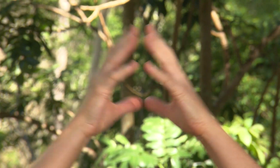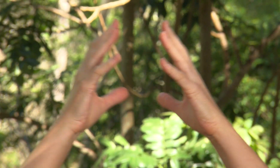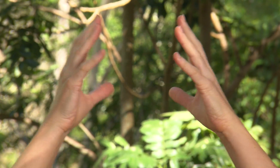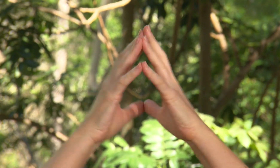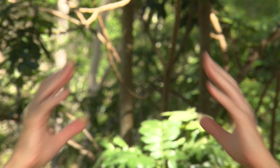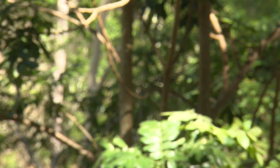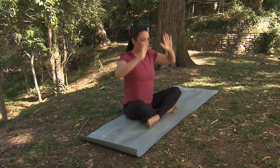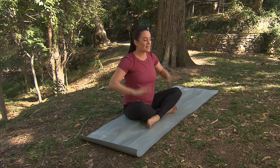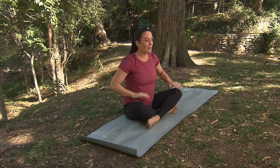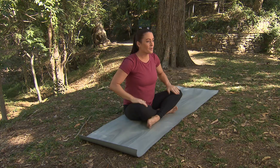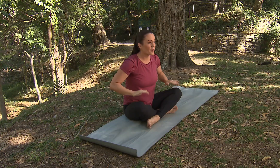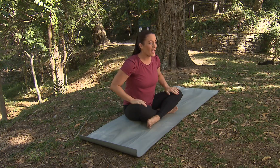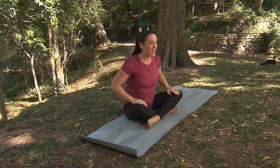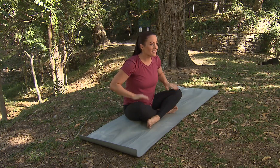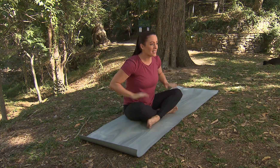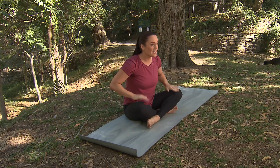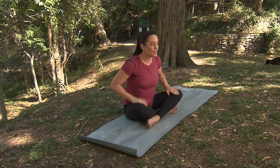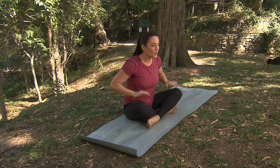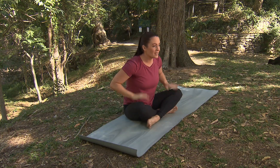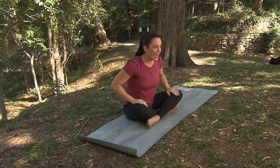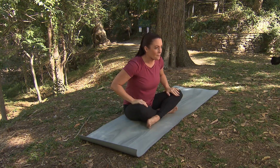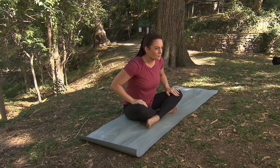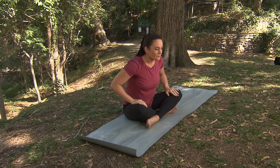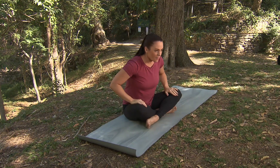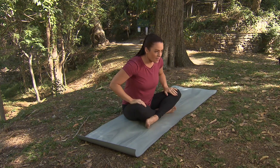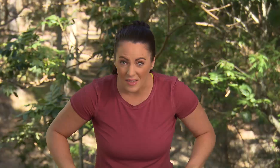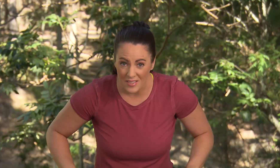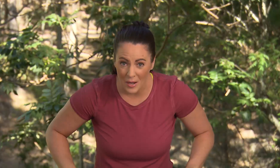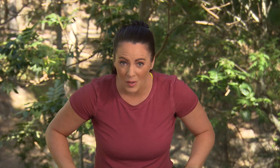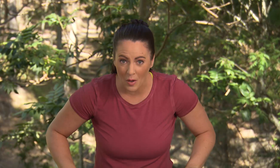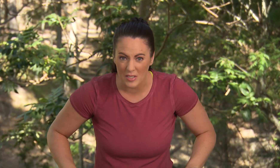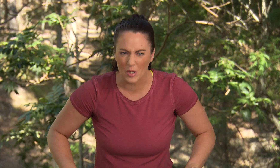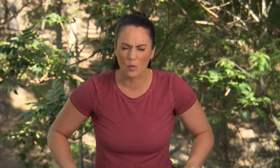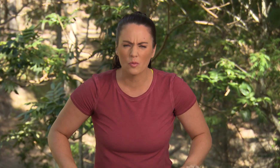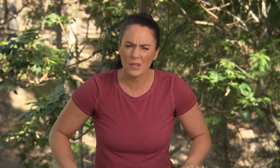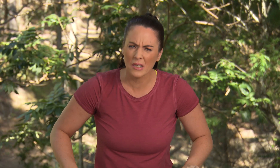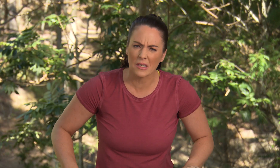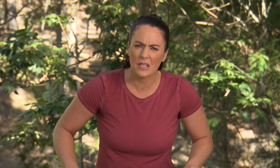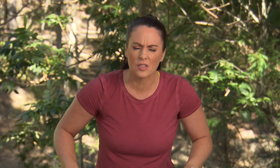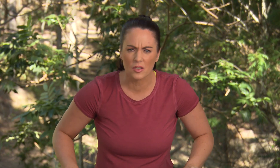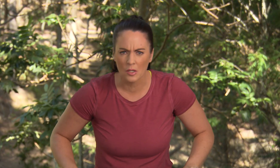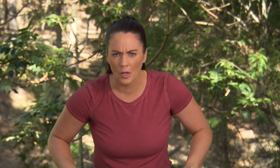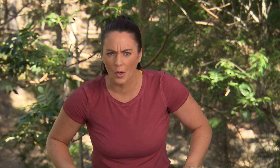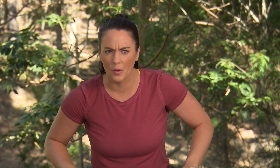tap, tap, tap, clap your hands in your lap. This time, we're going to go really slow,